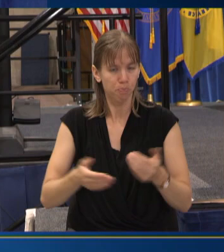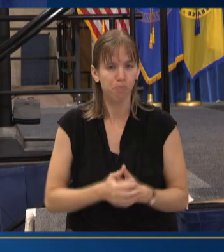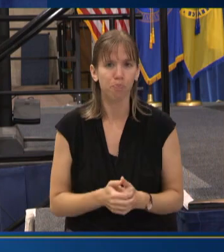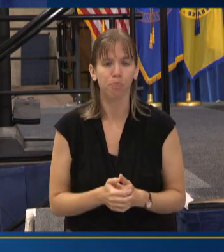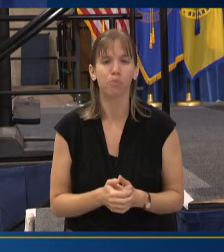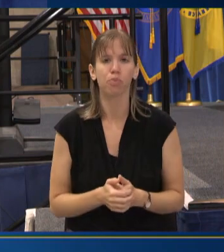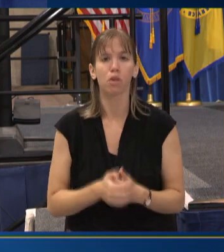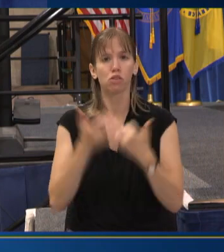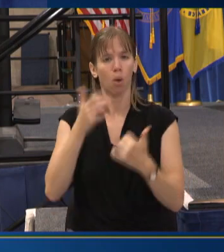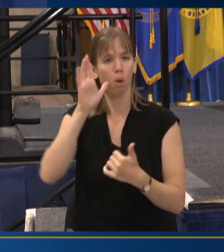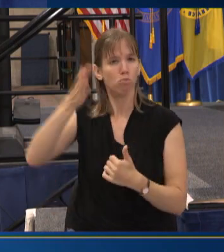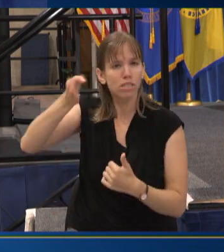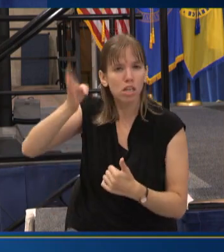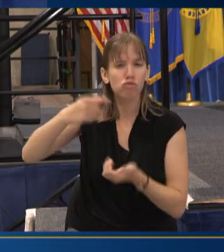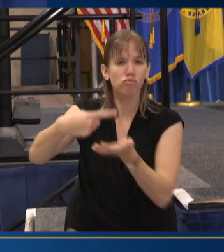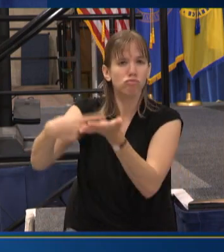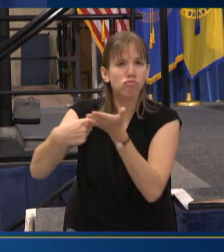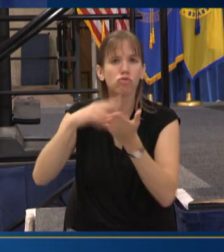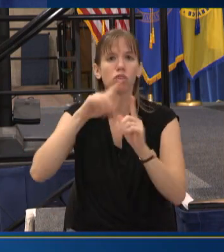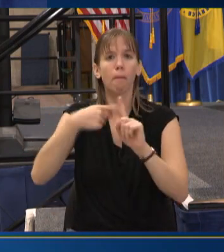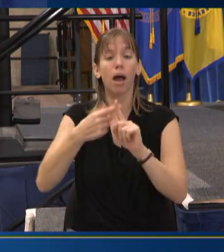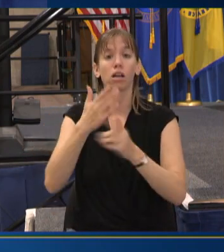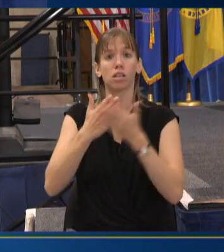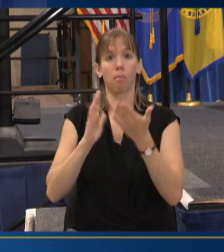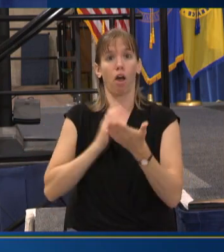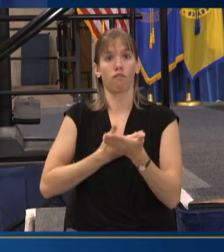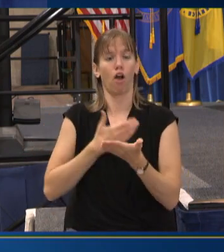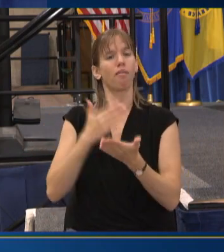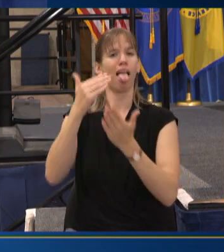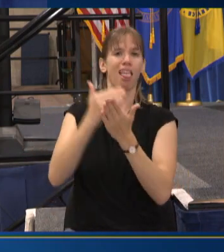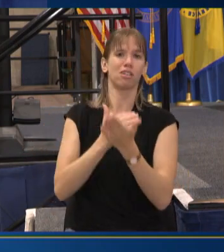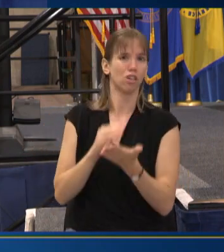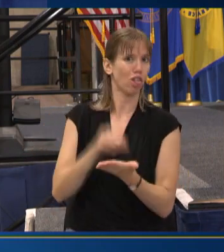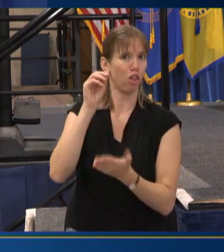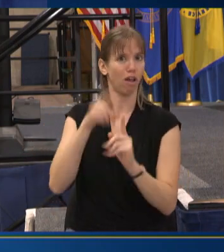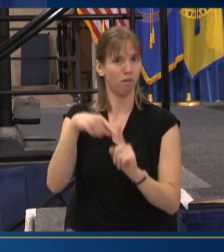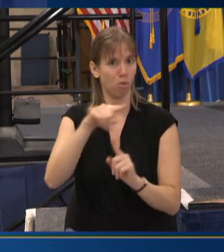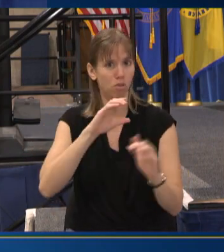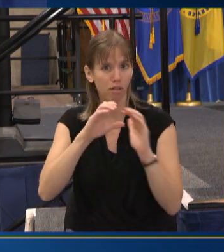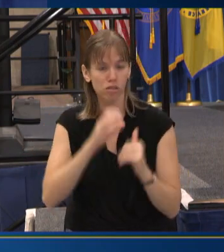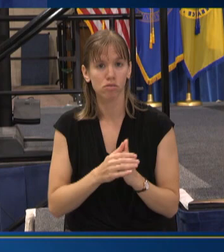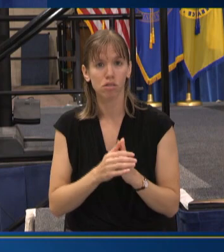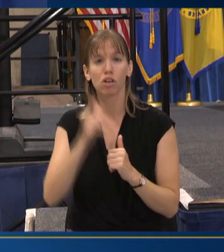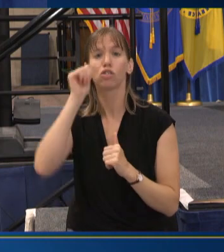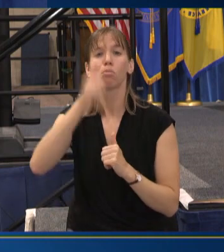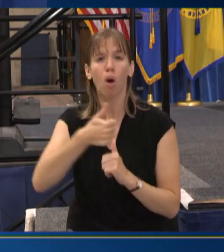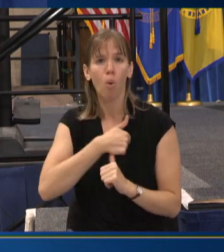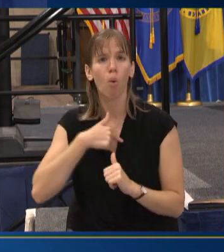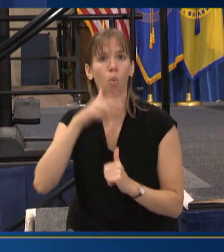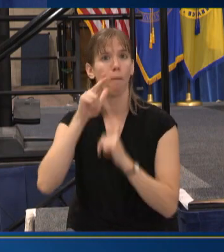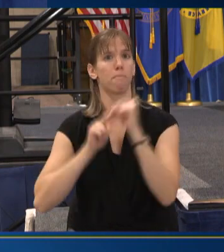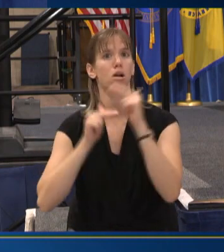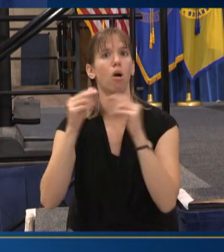discussions on key themes and lessons learned. Tomorrow, our federal participants will build on what we learned today to pivot to